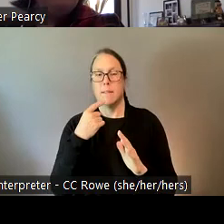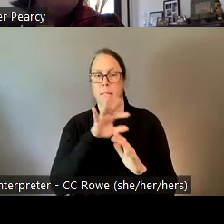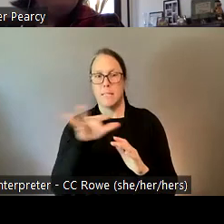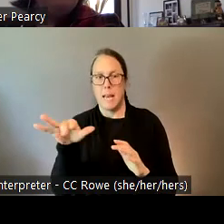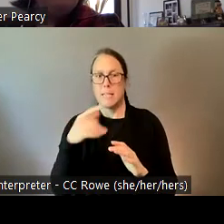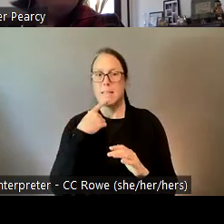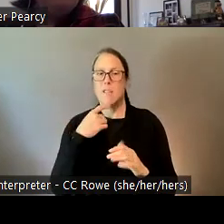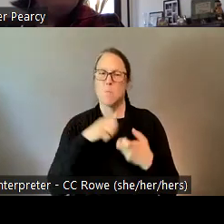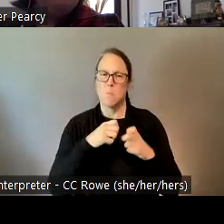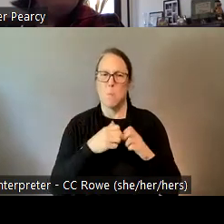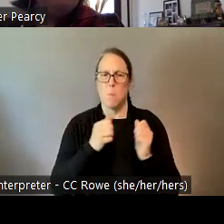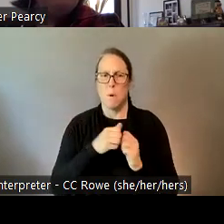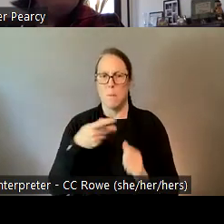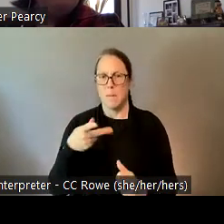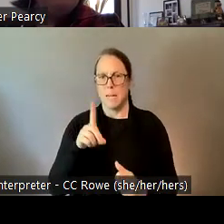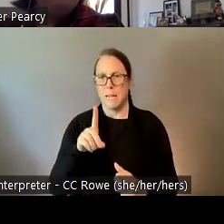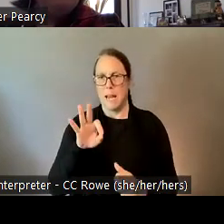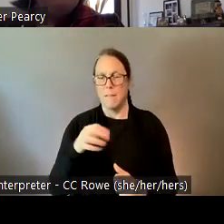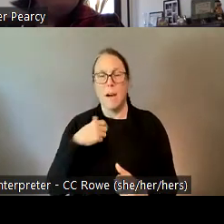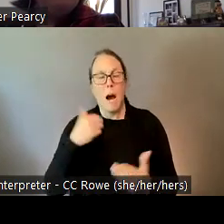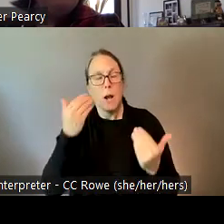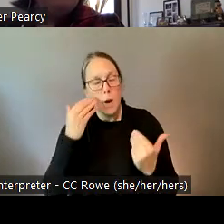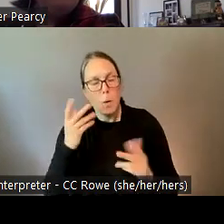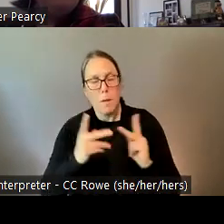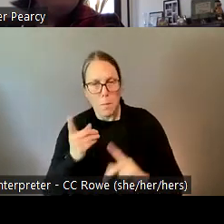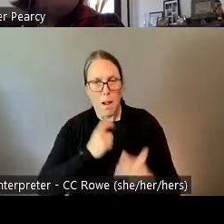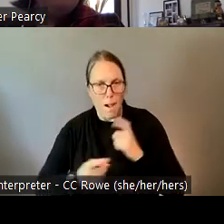I know there's a lot of questions still about alt text. I totally understand that, it is 3:18.